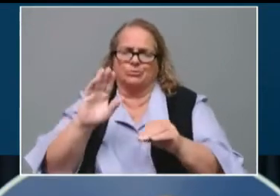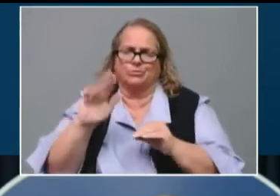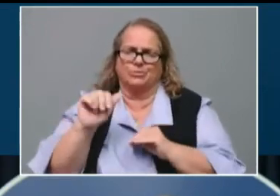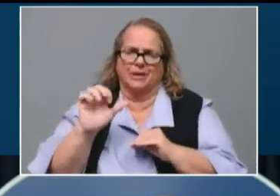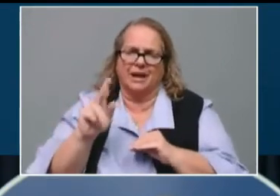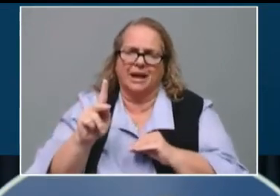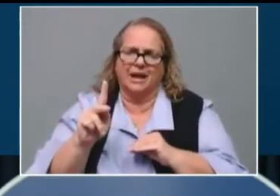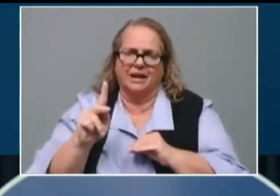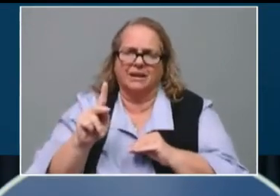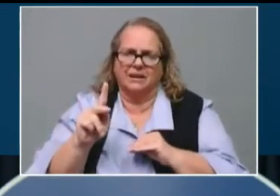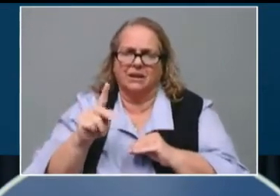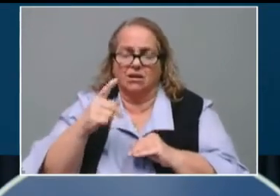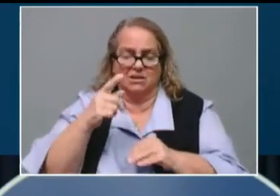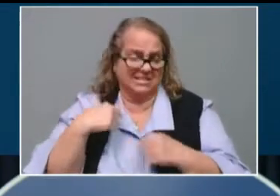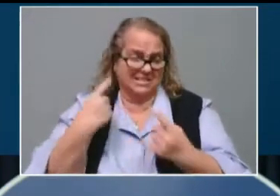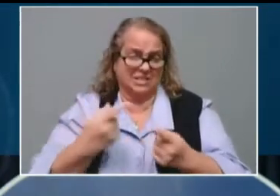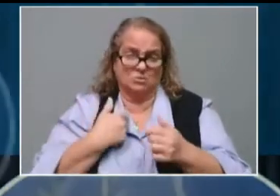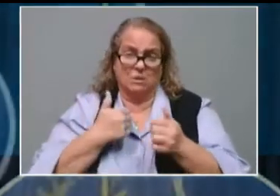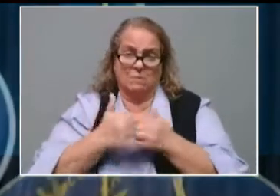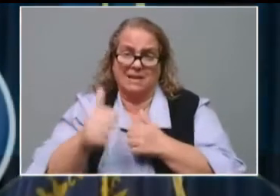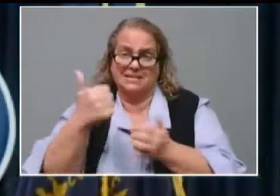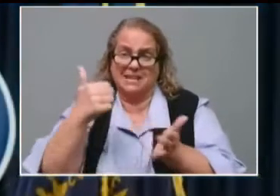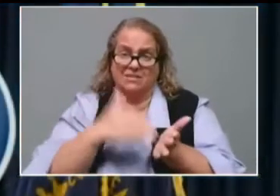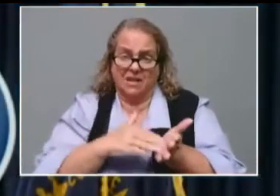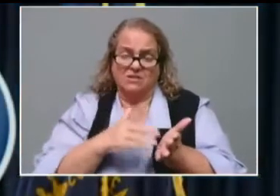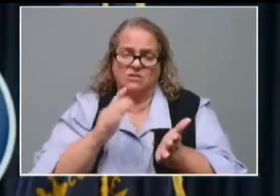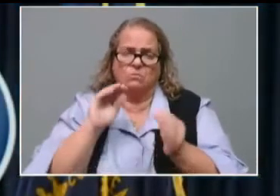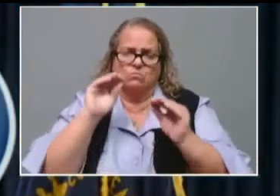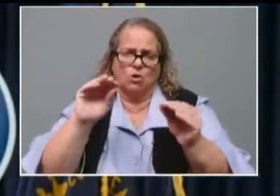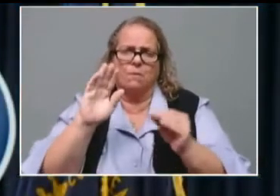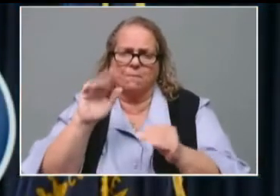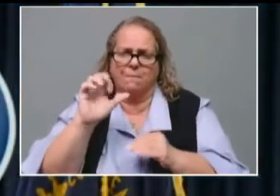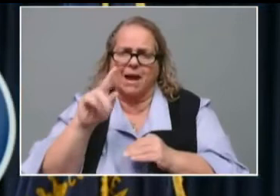them up at least through through sunday. We're gonna keep lighting the capitol